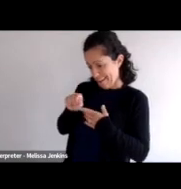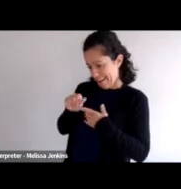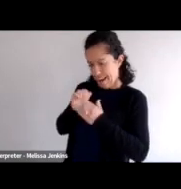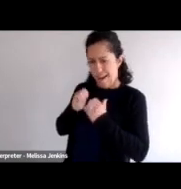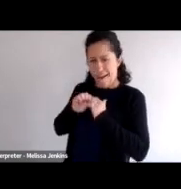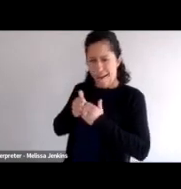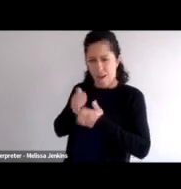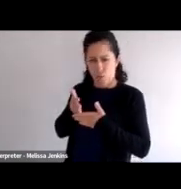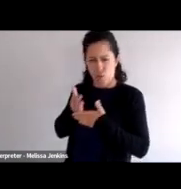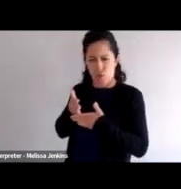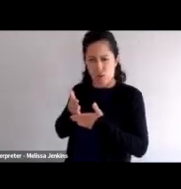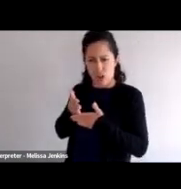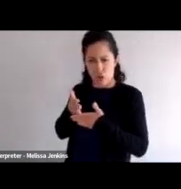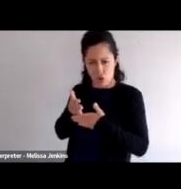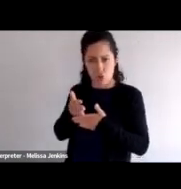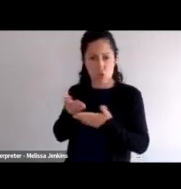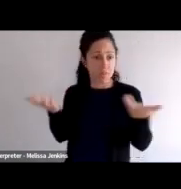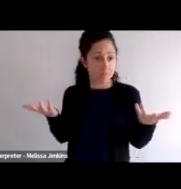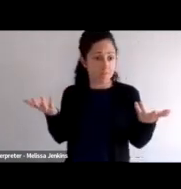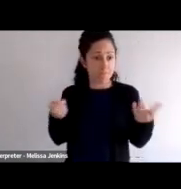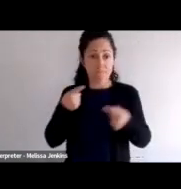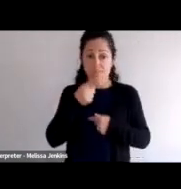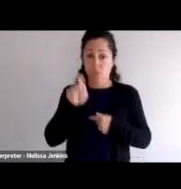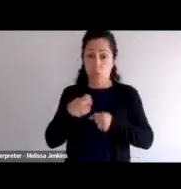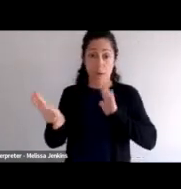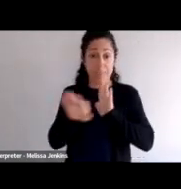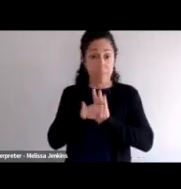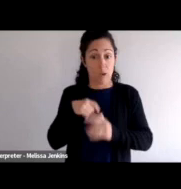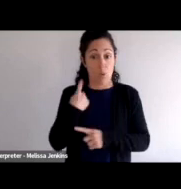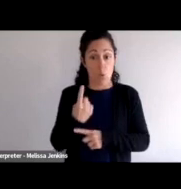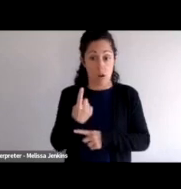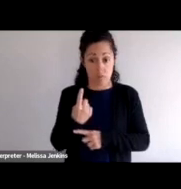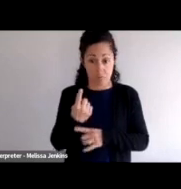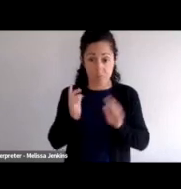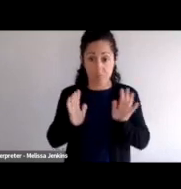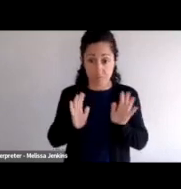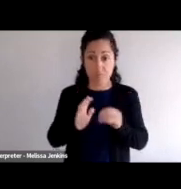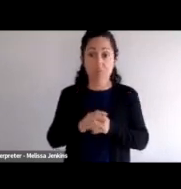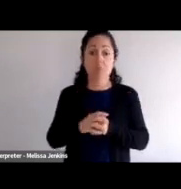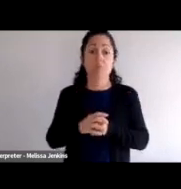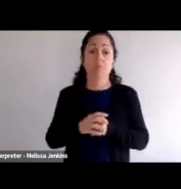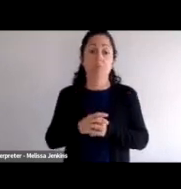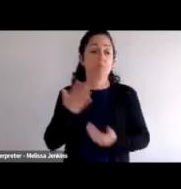first page, you have to choose one you want to share your research, excuse me, your data